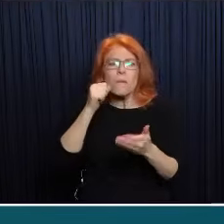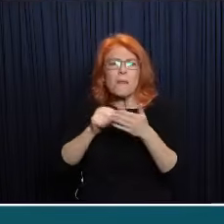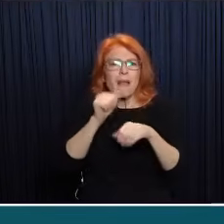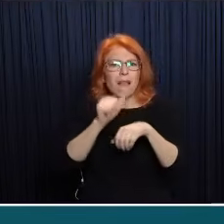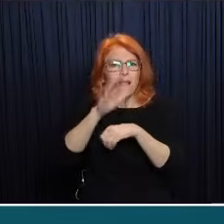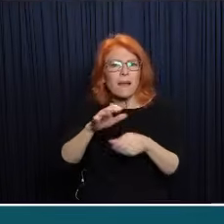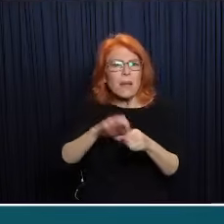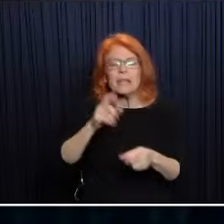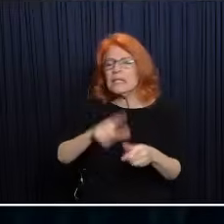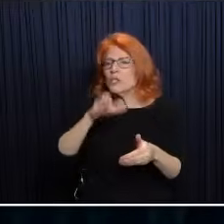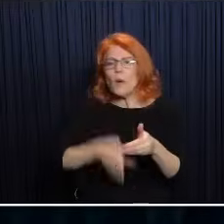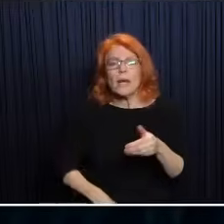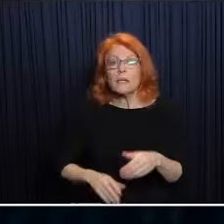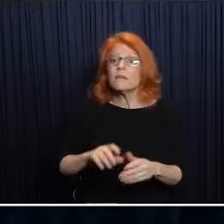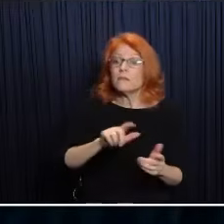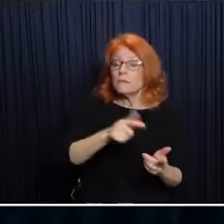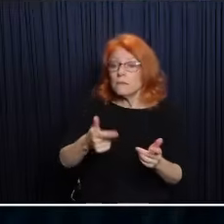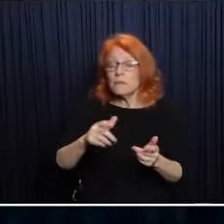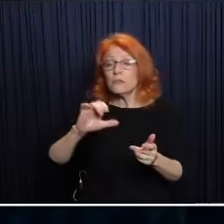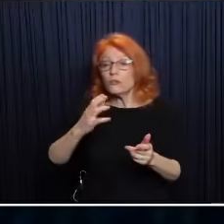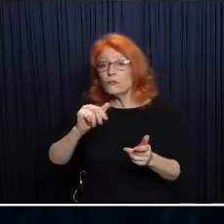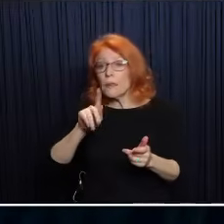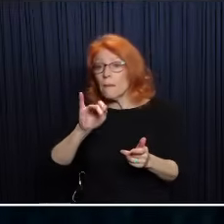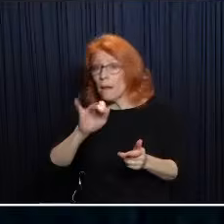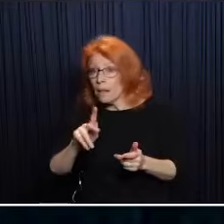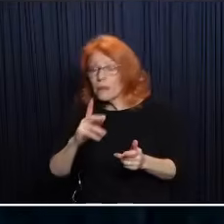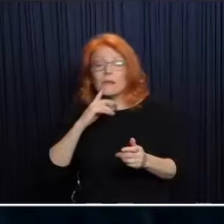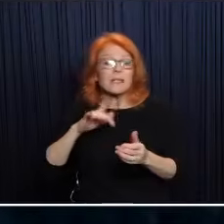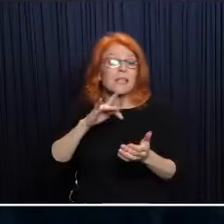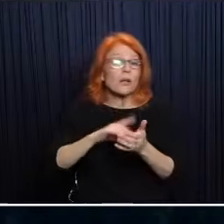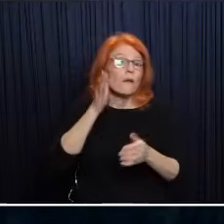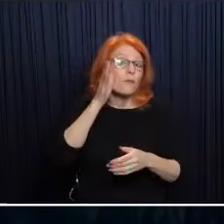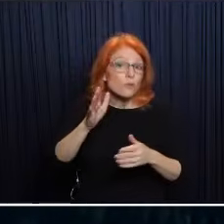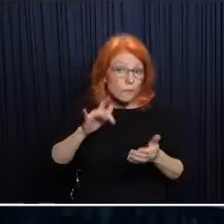WE USED TO KNOW THE OUTCOME ON THE SAME DAY.